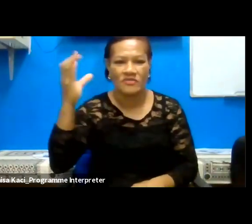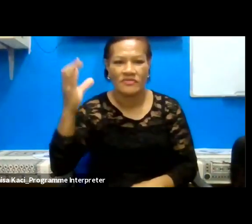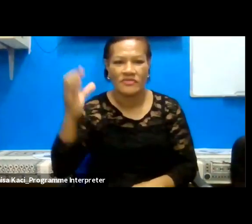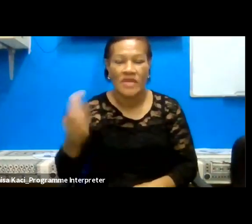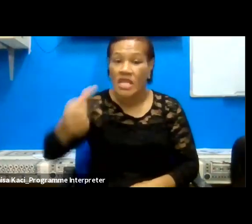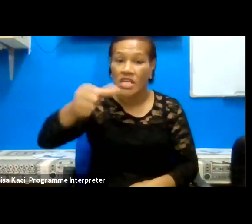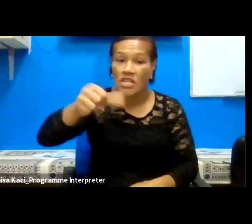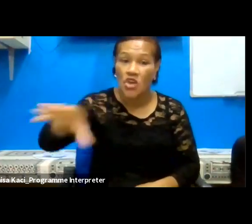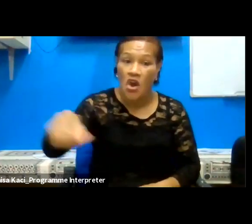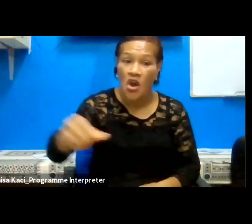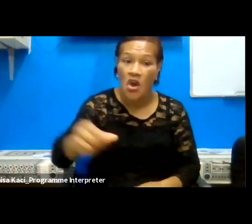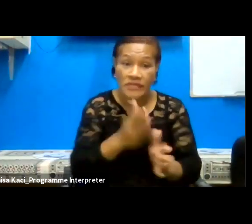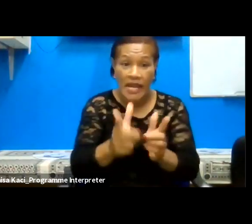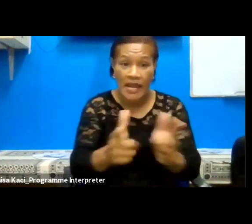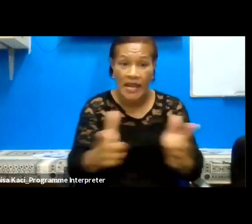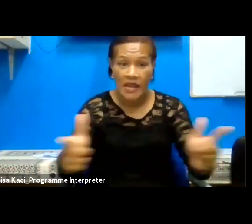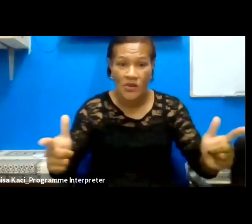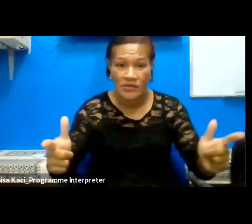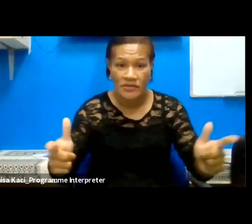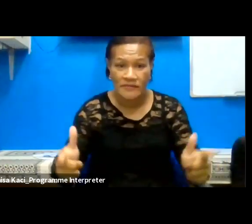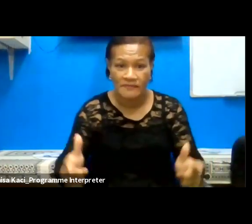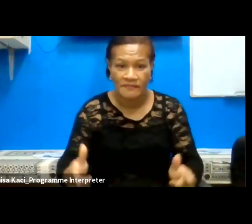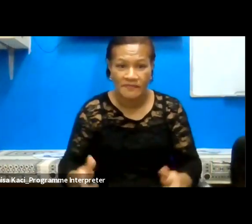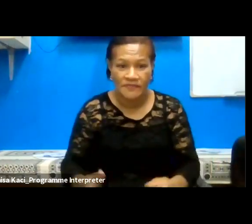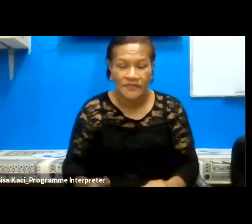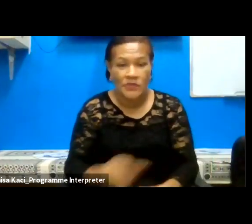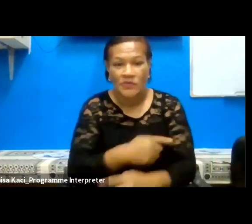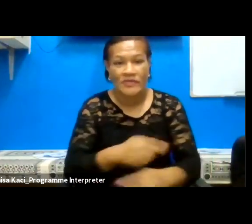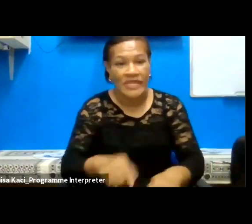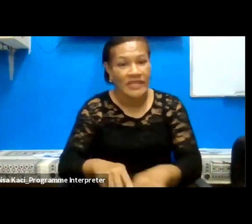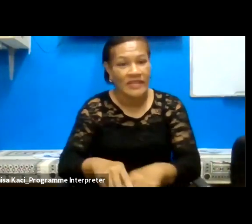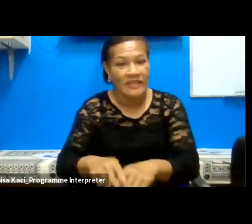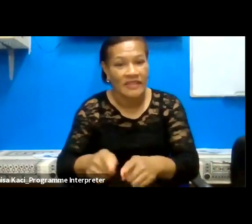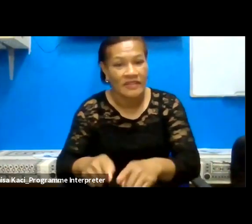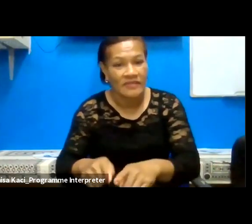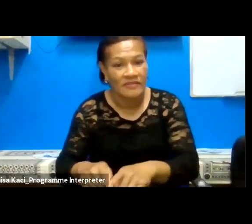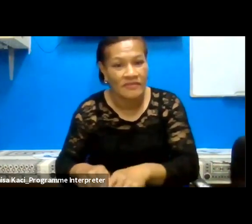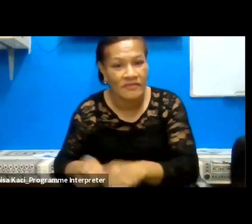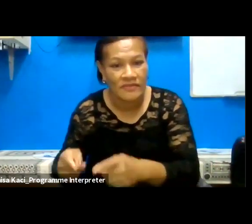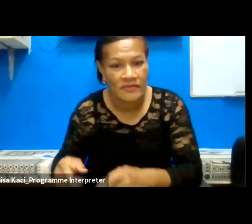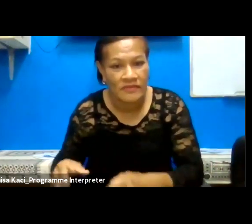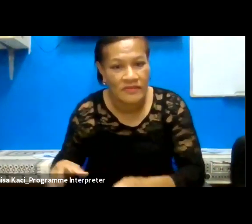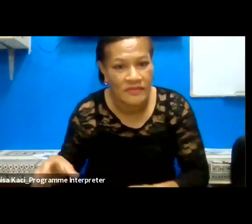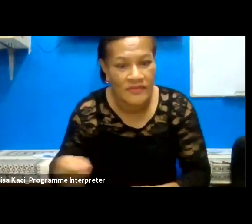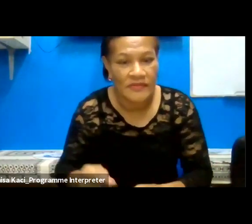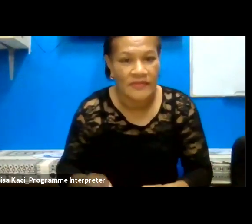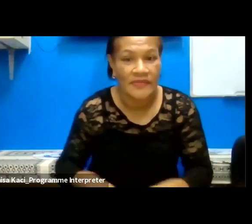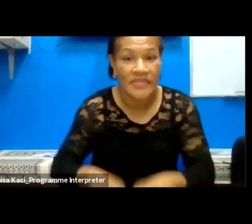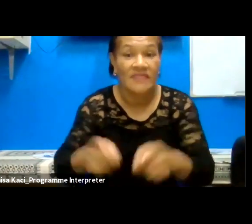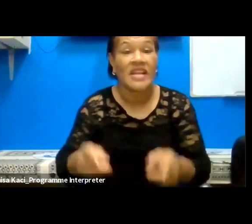better work than mainstream students if given chance. our